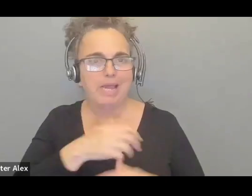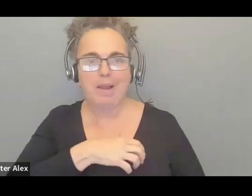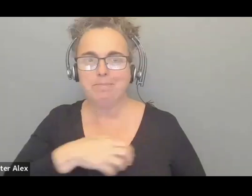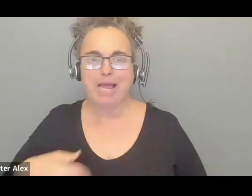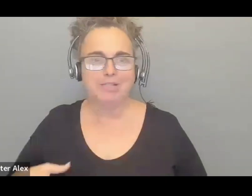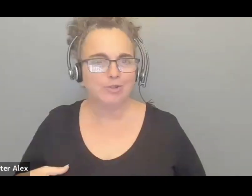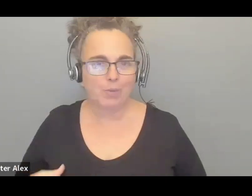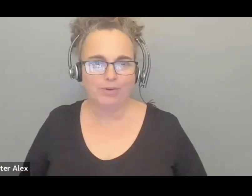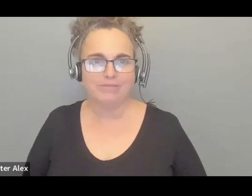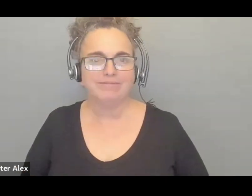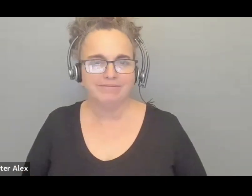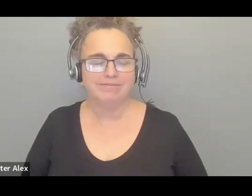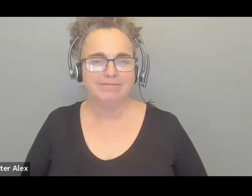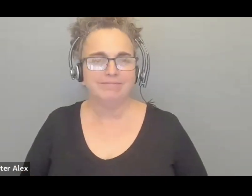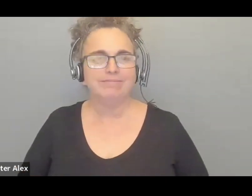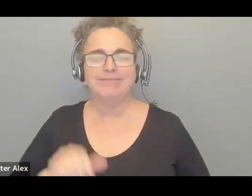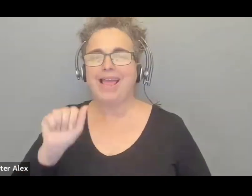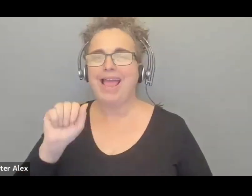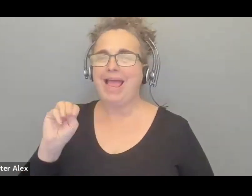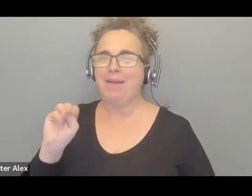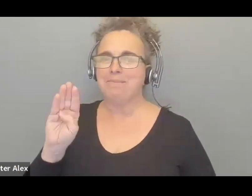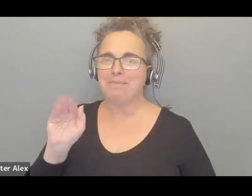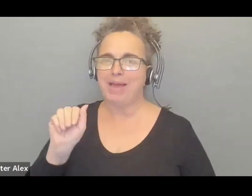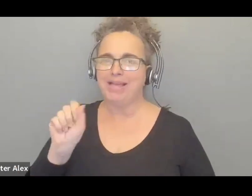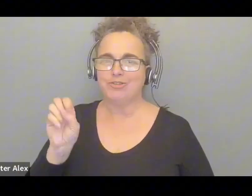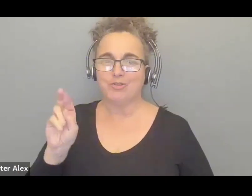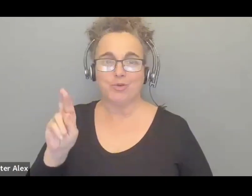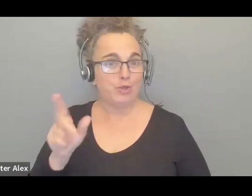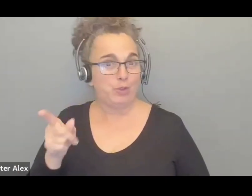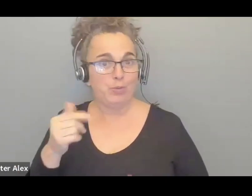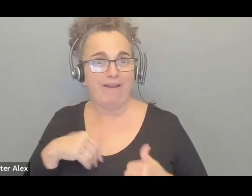If you have access in a space that someone else doesn't,